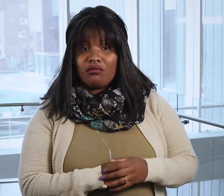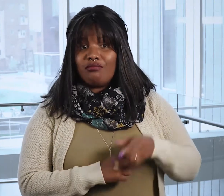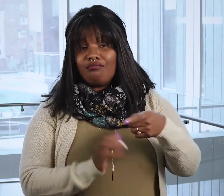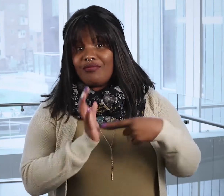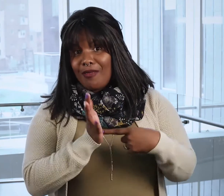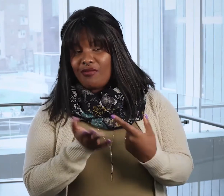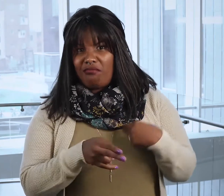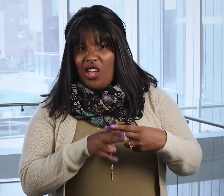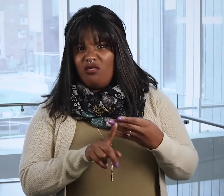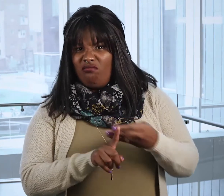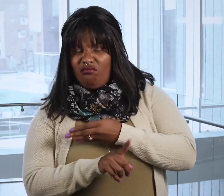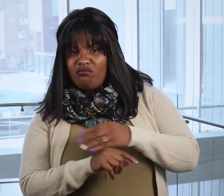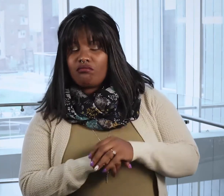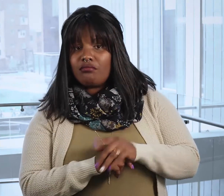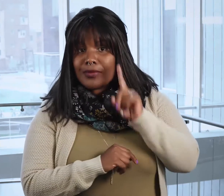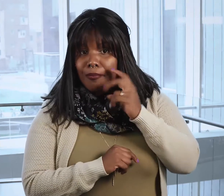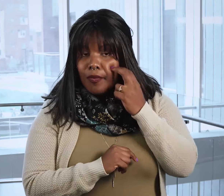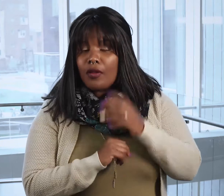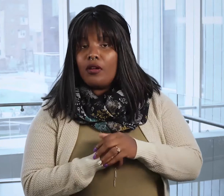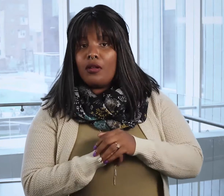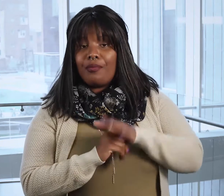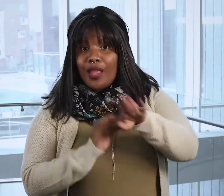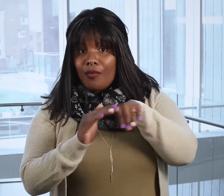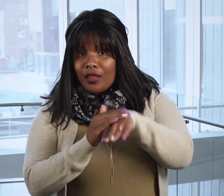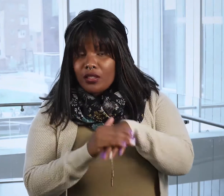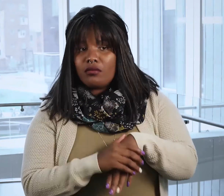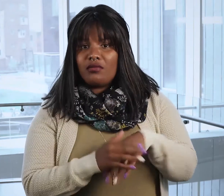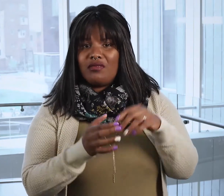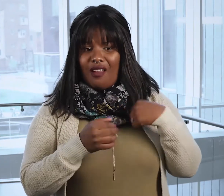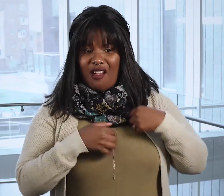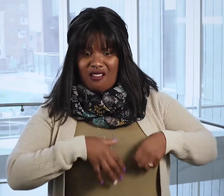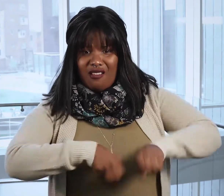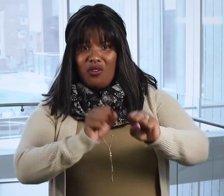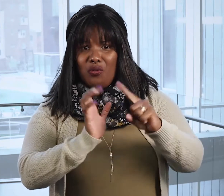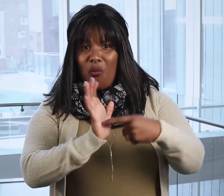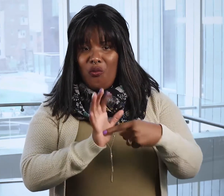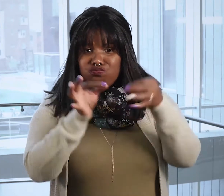if there's a Deafblind person, it's not my role to completely take over their choices.